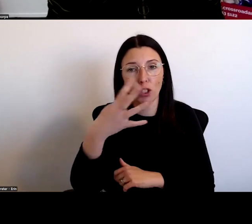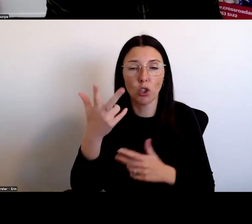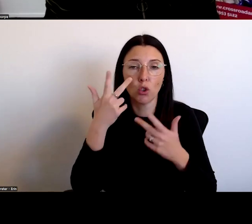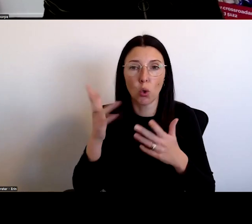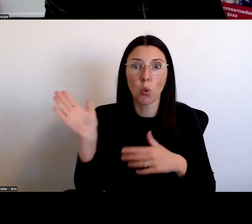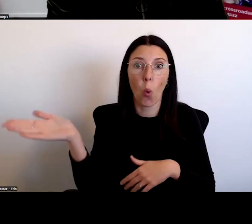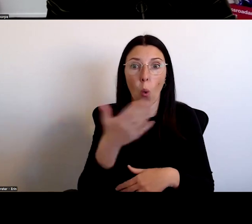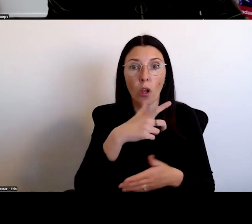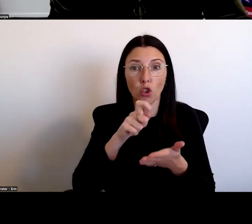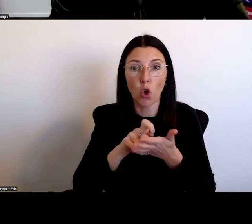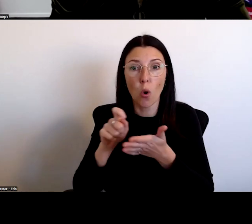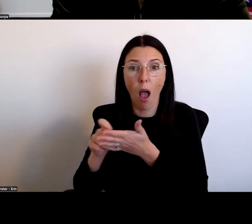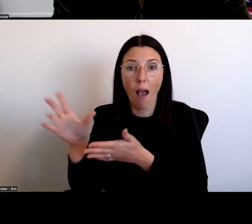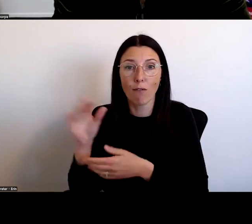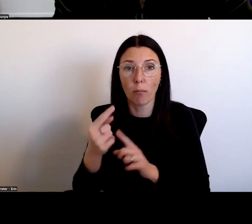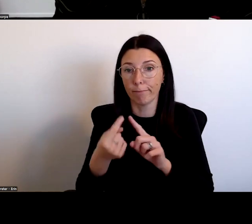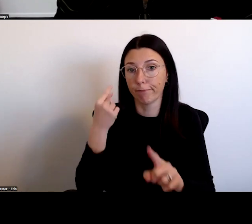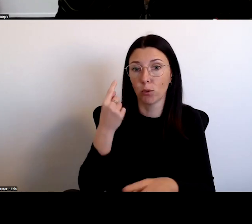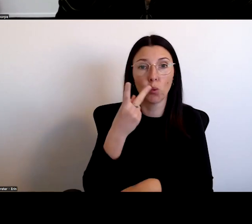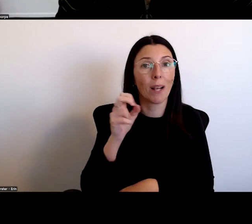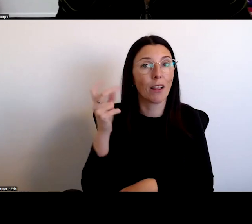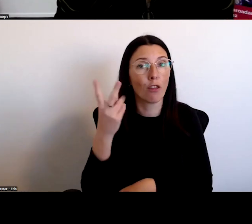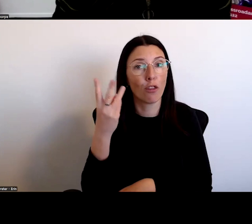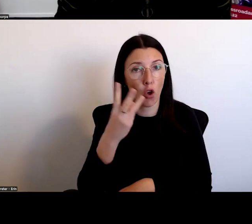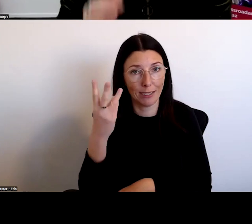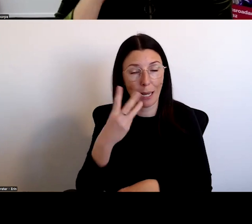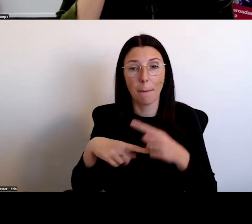their contributions over the years. So we were able to keep building on that,